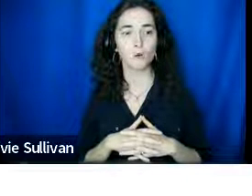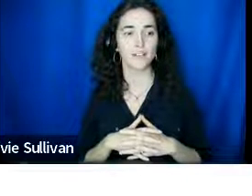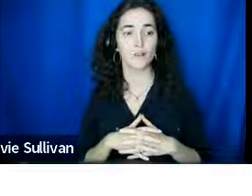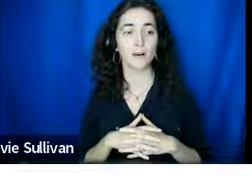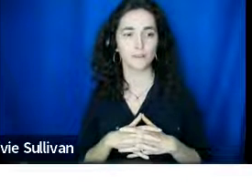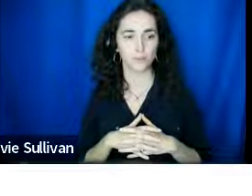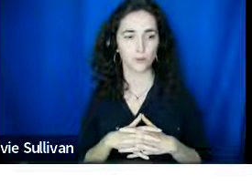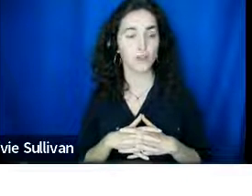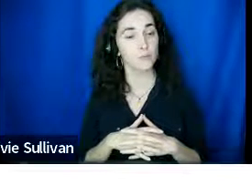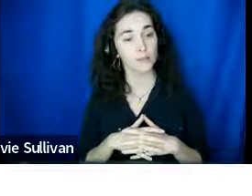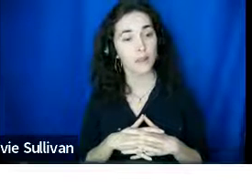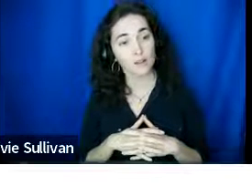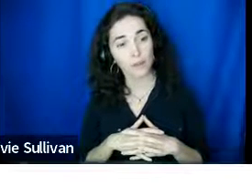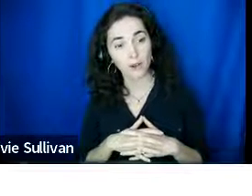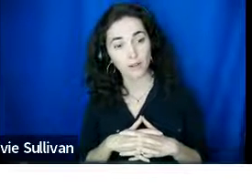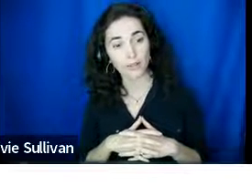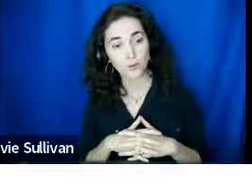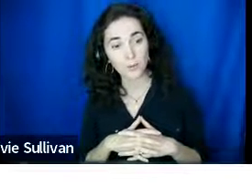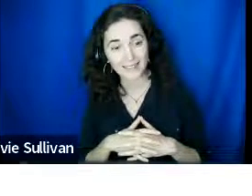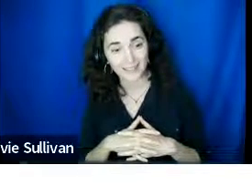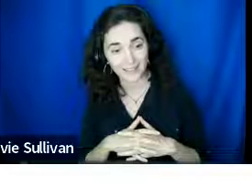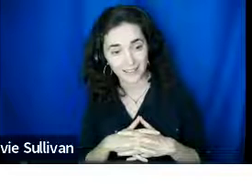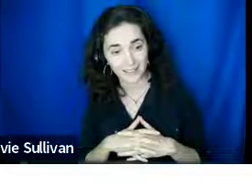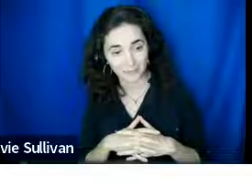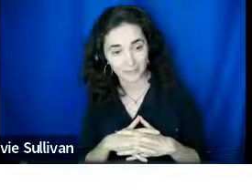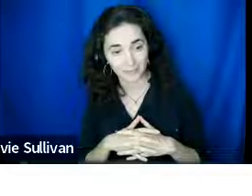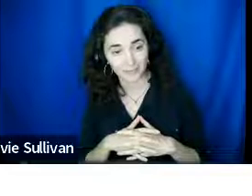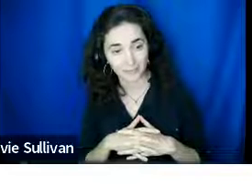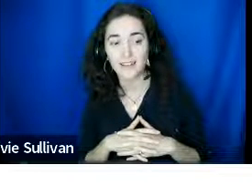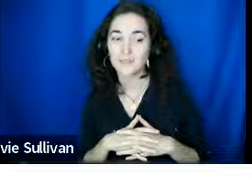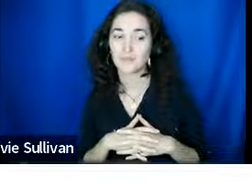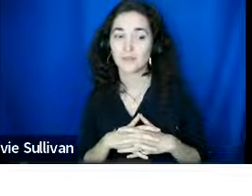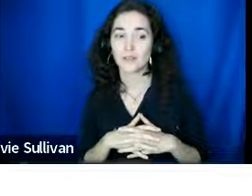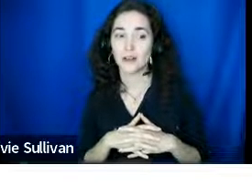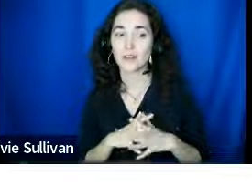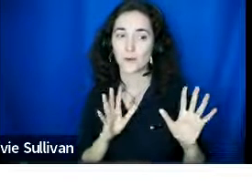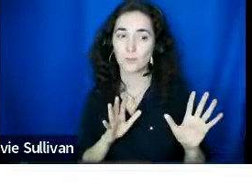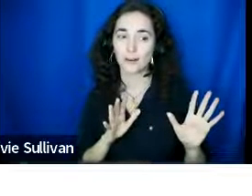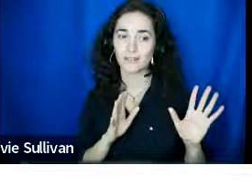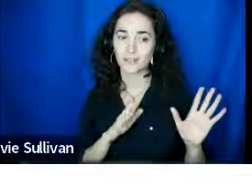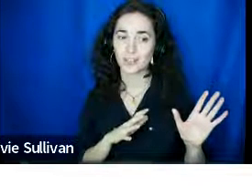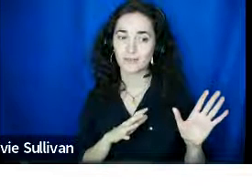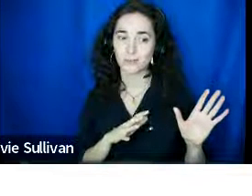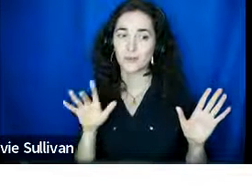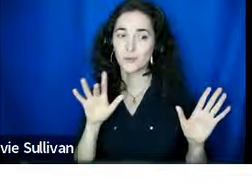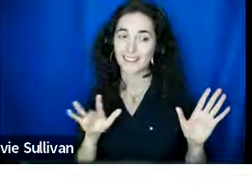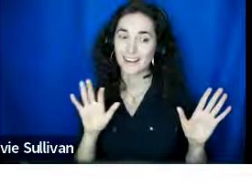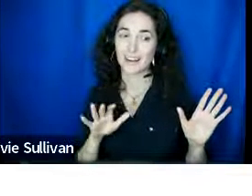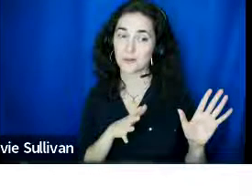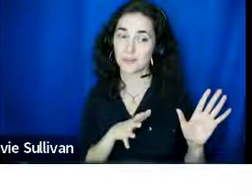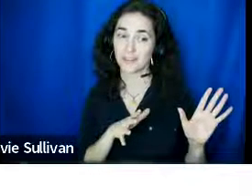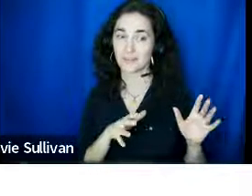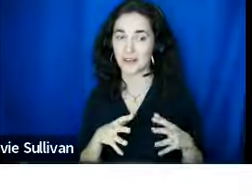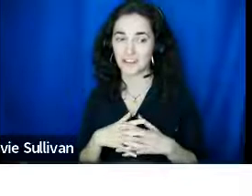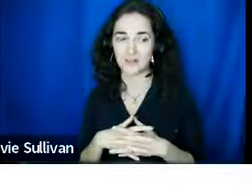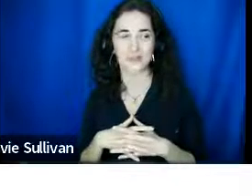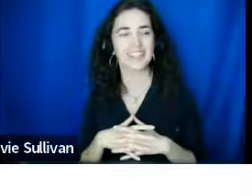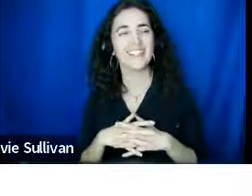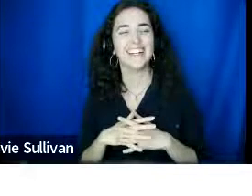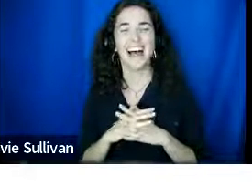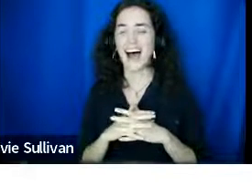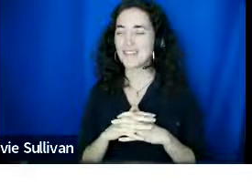romantico," which means "the monkey is romantic." I just want to point out. the Jennifer knew exactly how to spell that in Spanish, that was great.